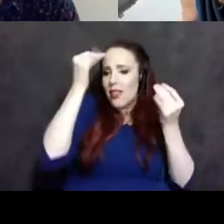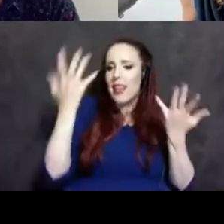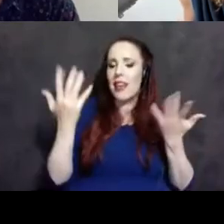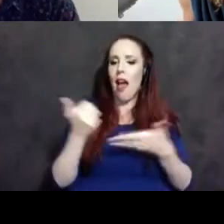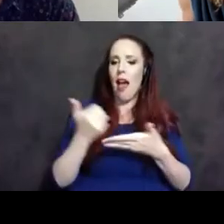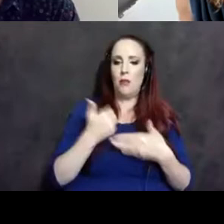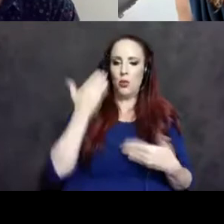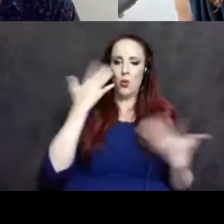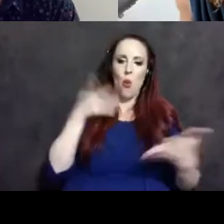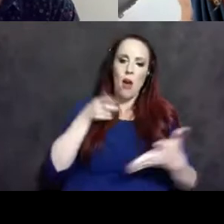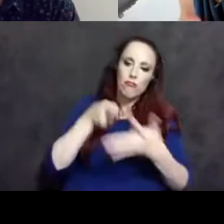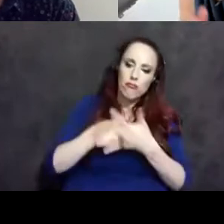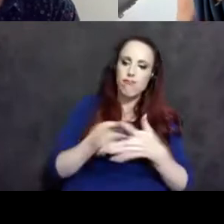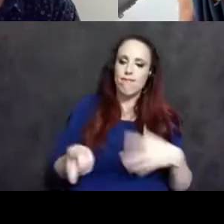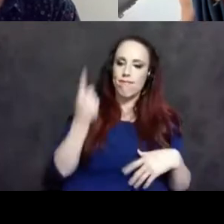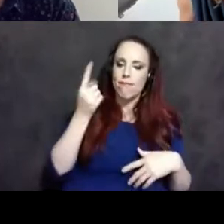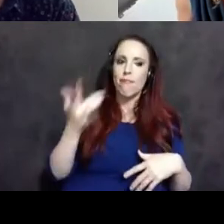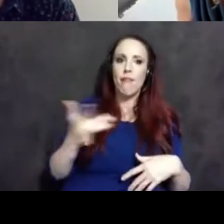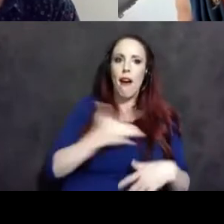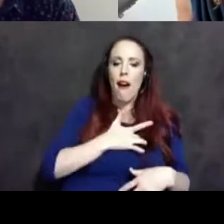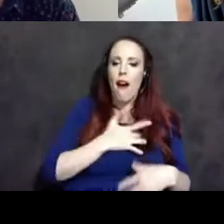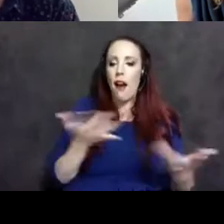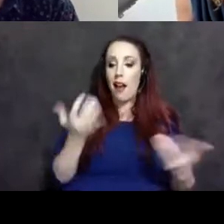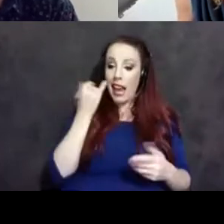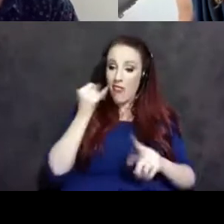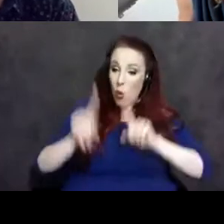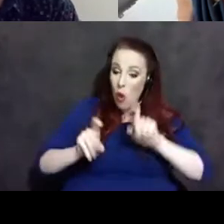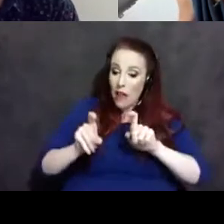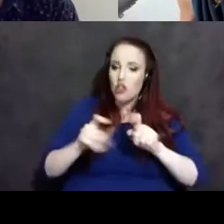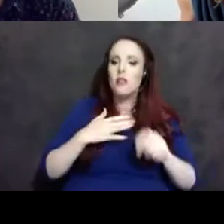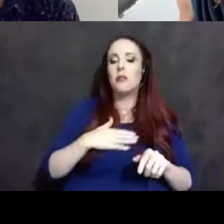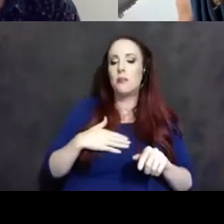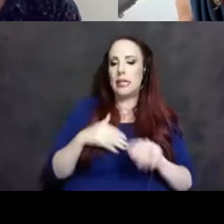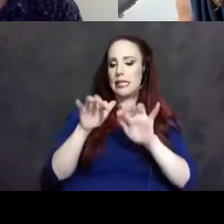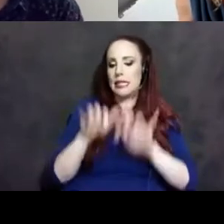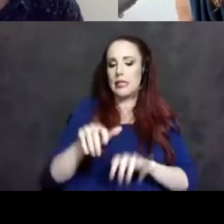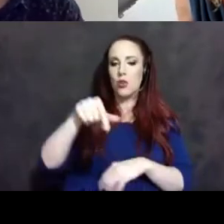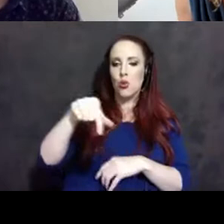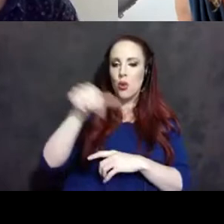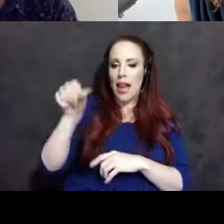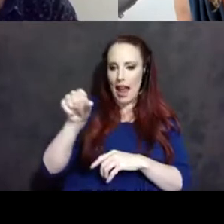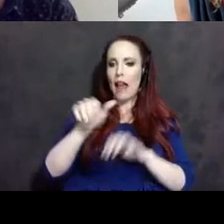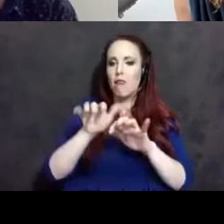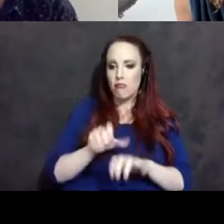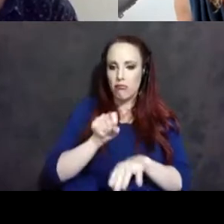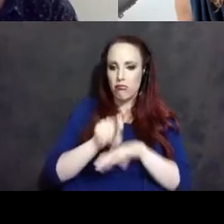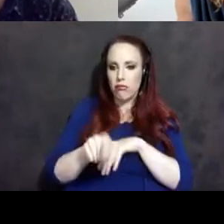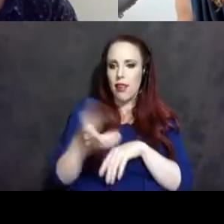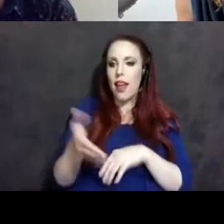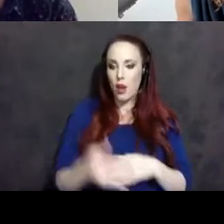And then, if you have questions for the panelists, use the Q&A function at the bottom of your screen.